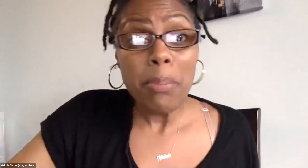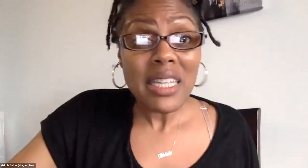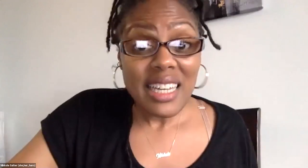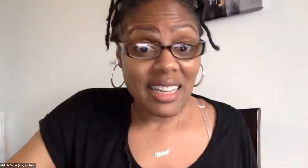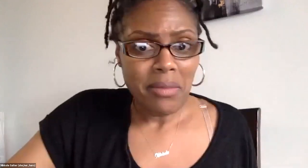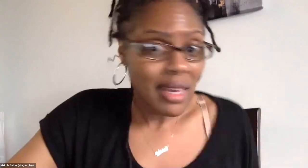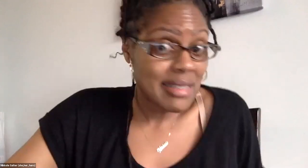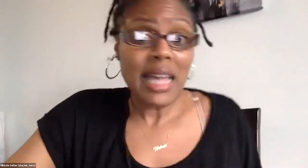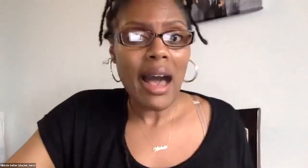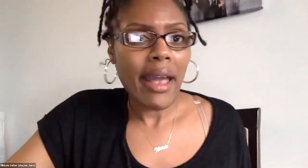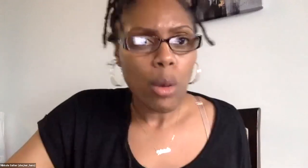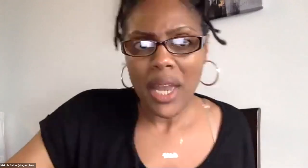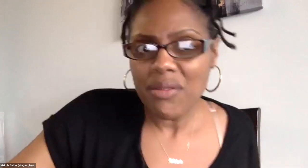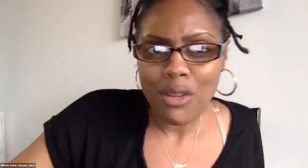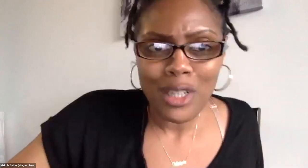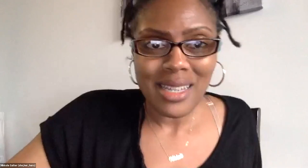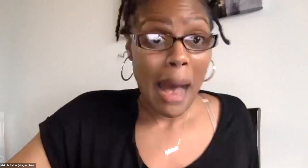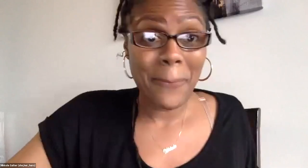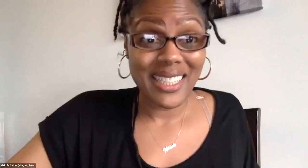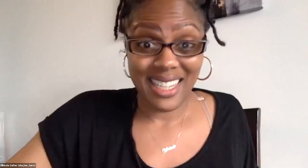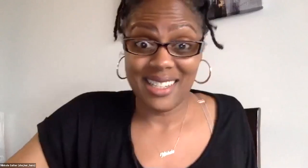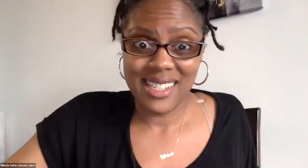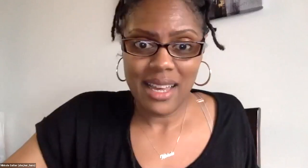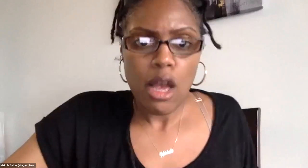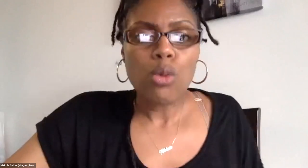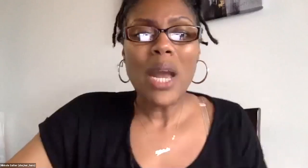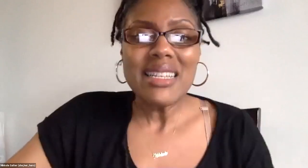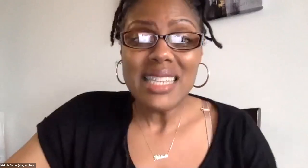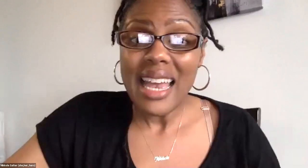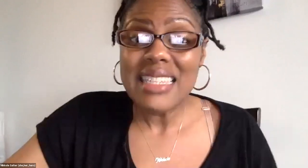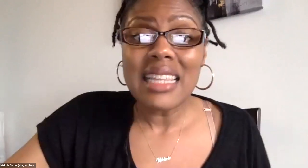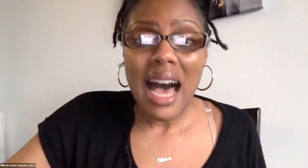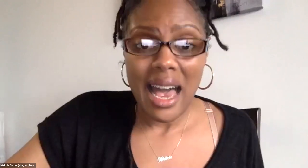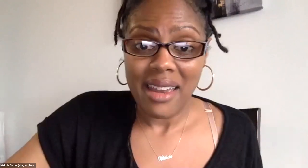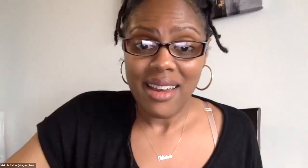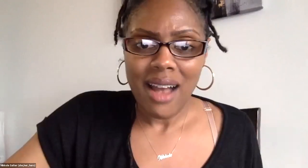Ability is a lie, we have different abilities. Race is a lie.